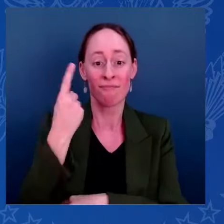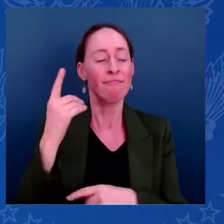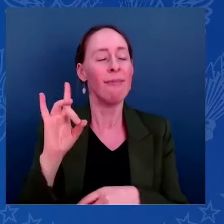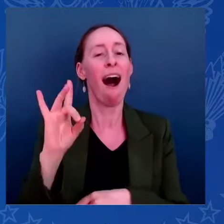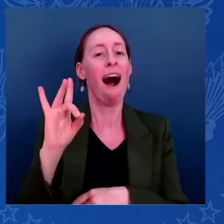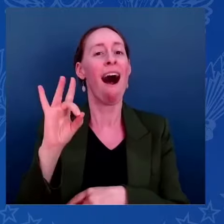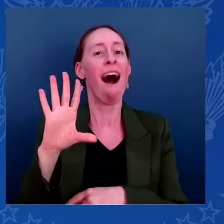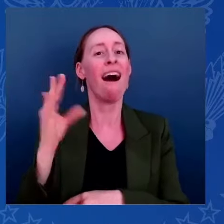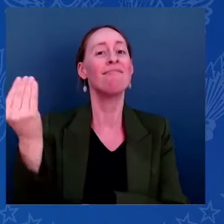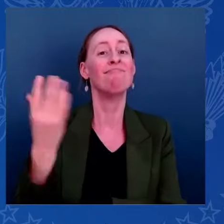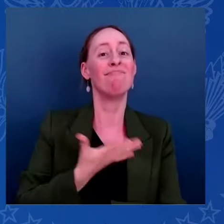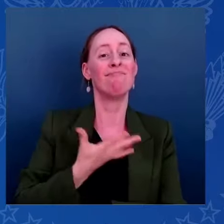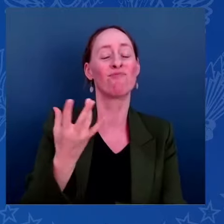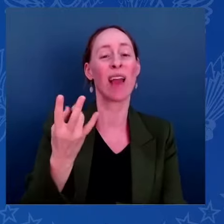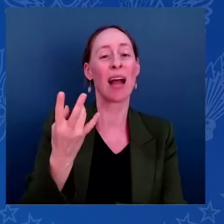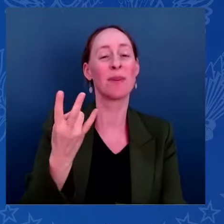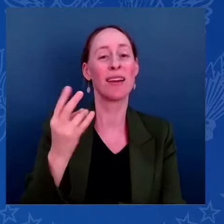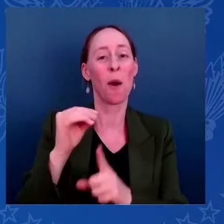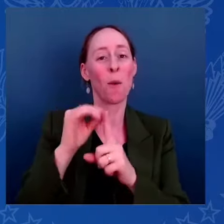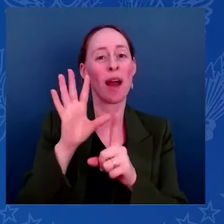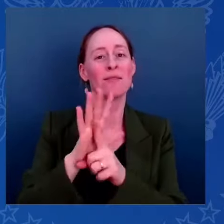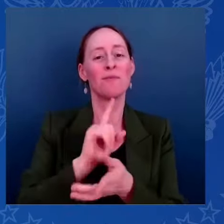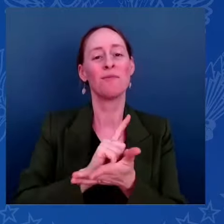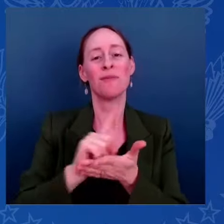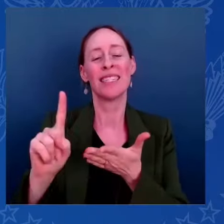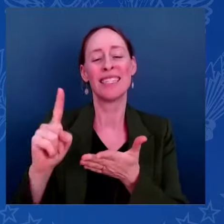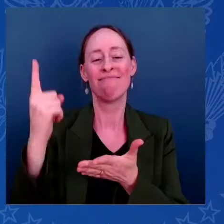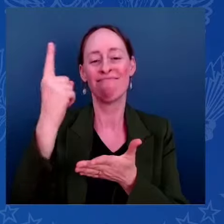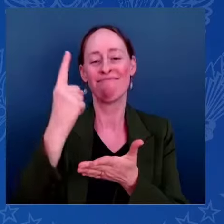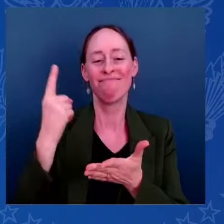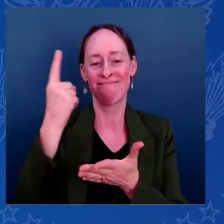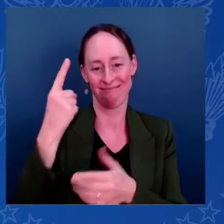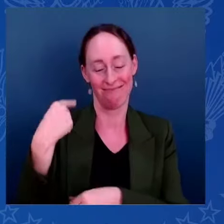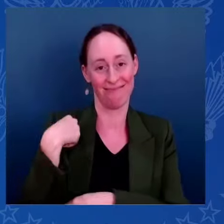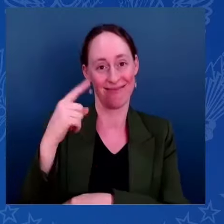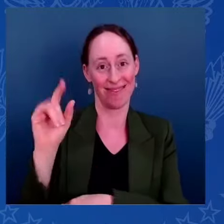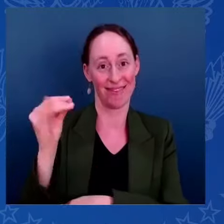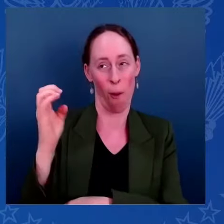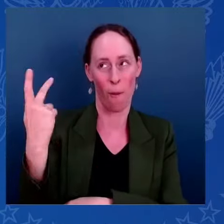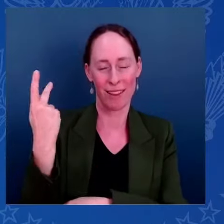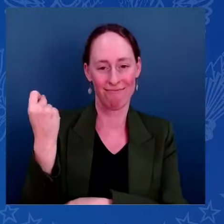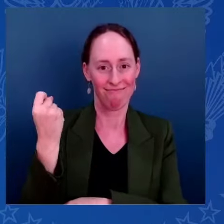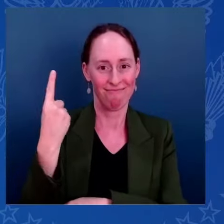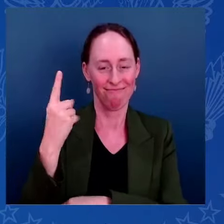with that first day here in New Orleans, where the heat sort of just hits you in the face.